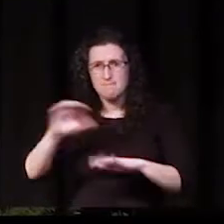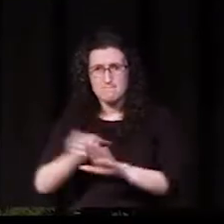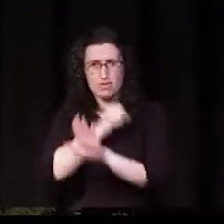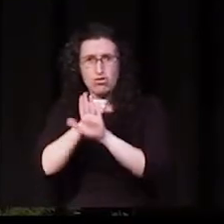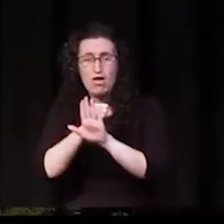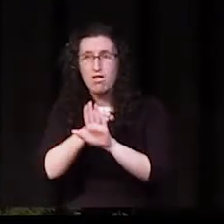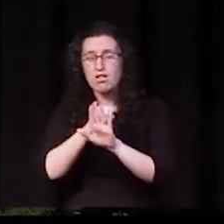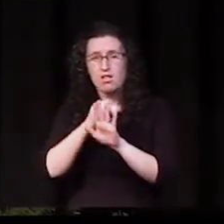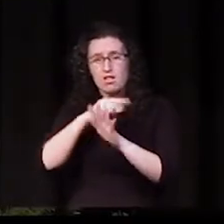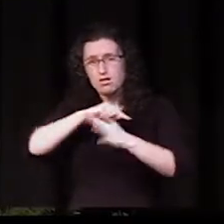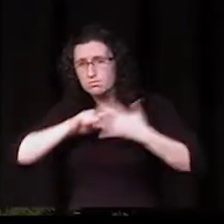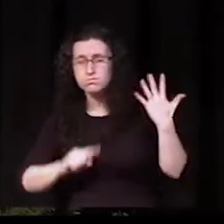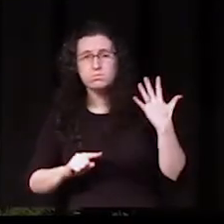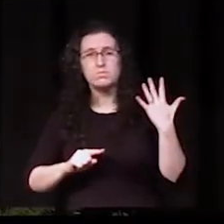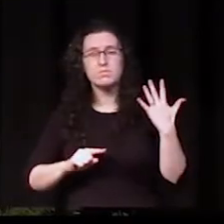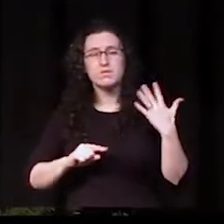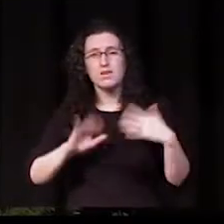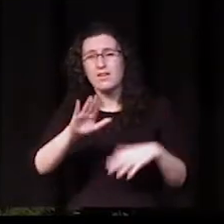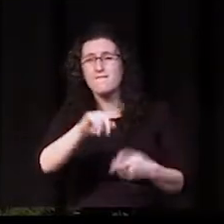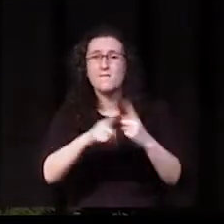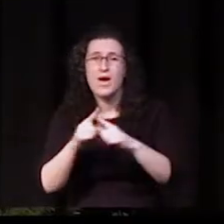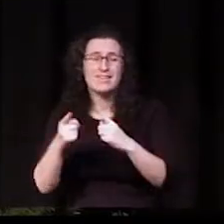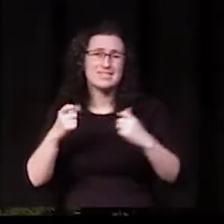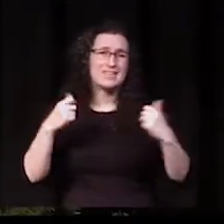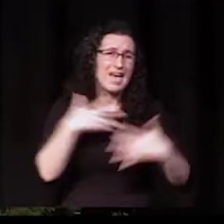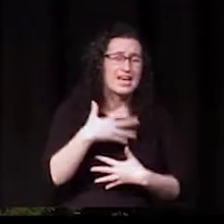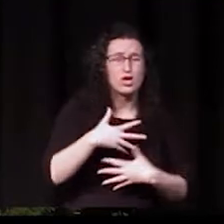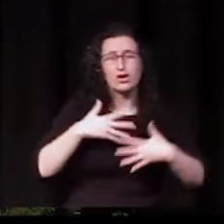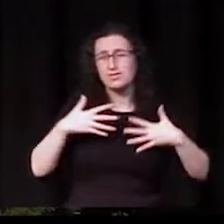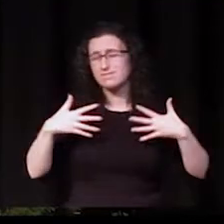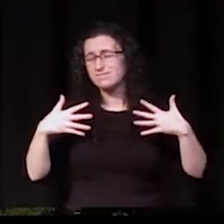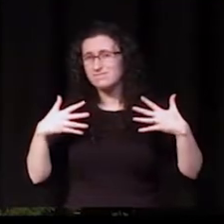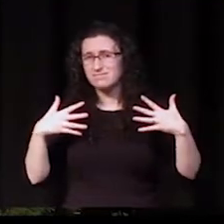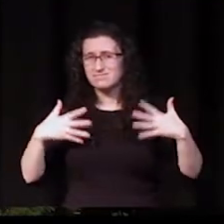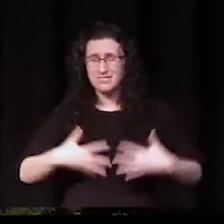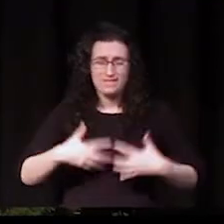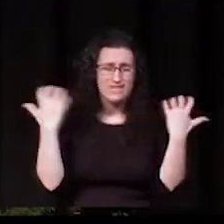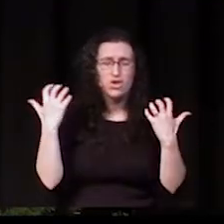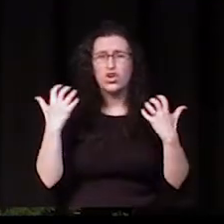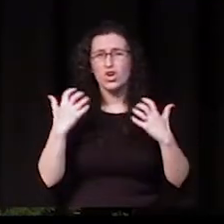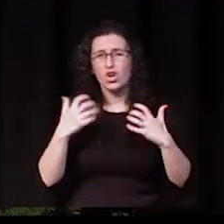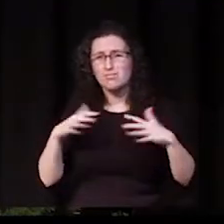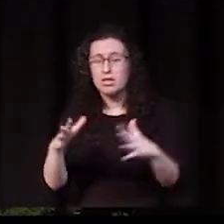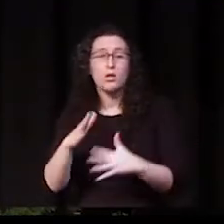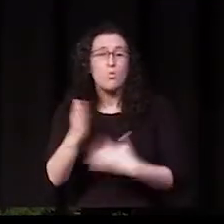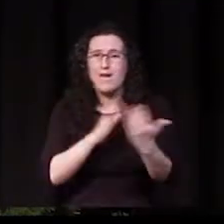Friends, the anger, and the fear, and the anxiety, He is our remedy. Name your pain.